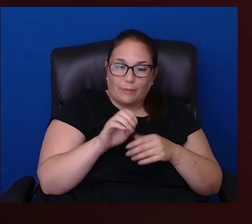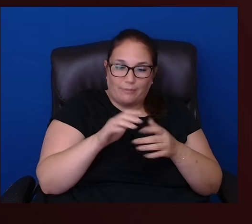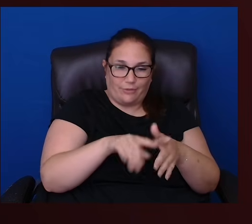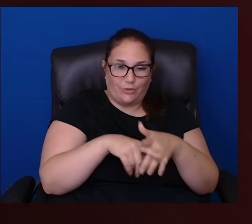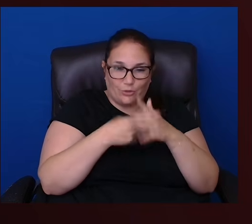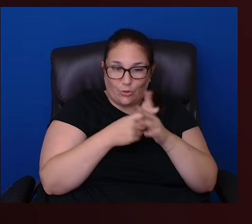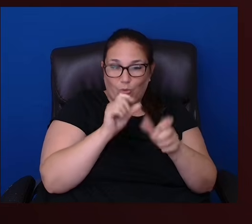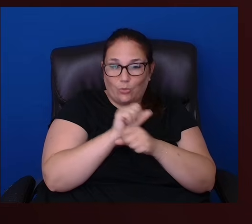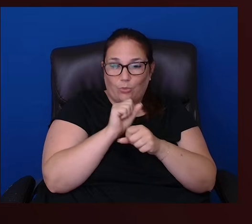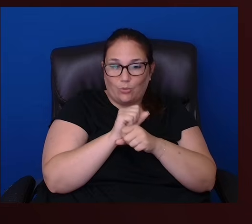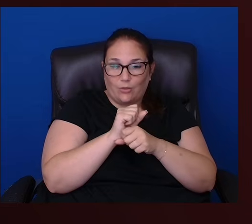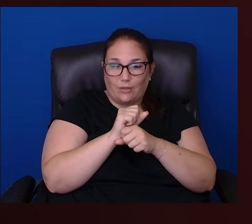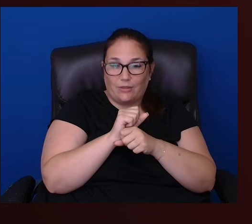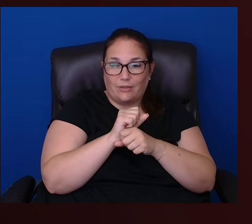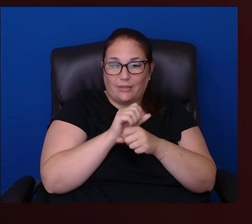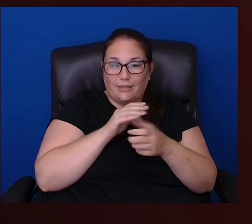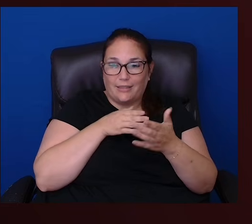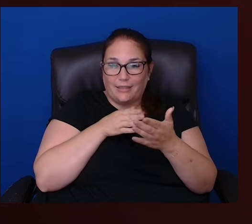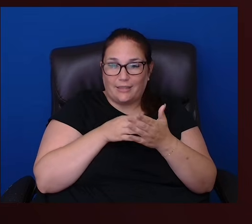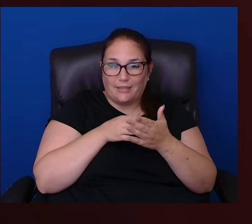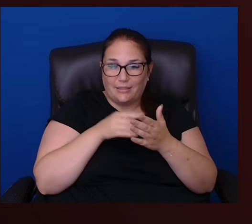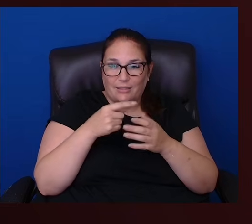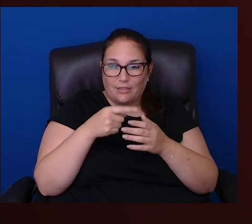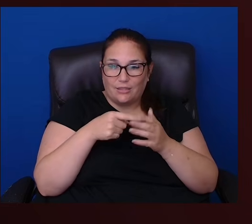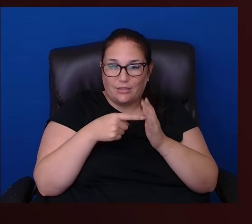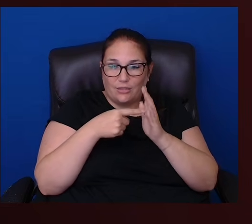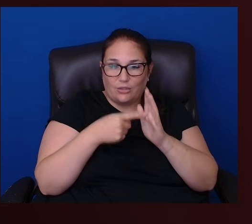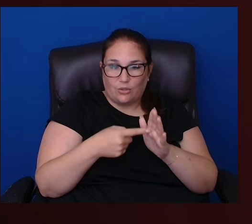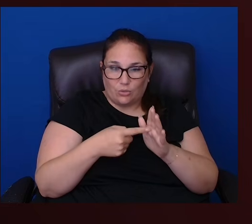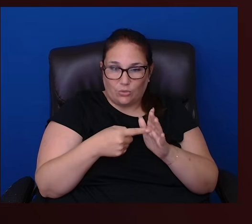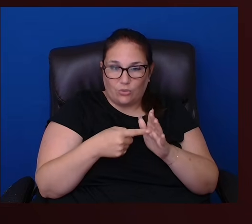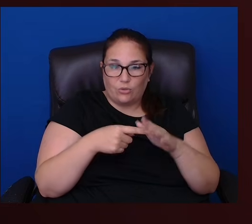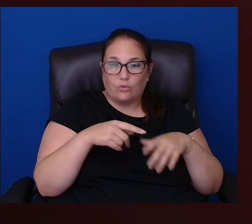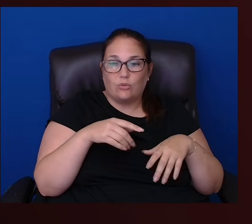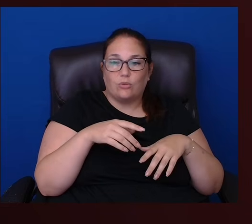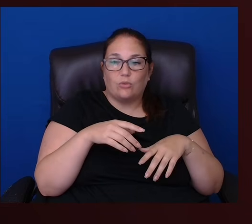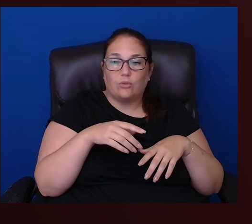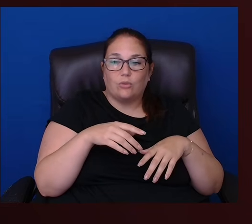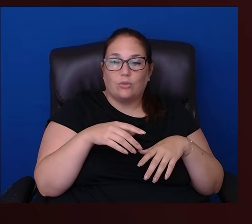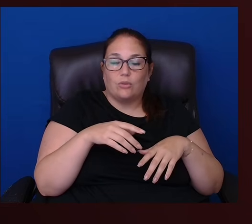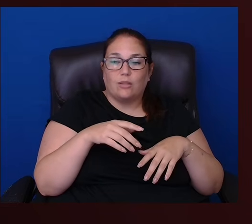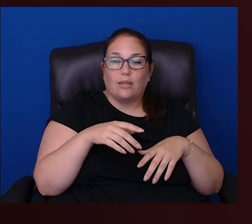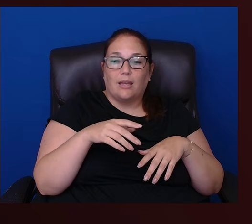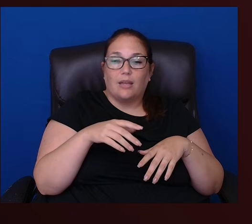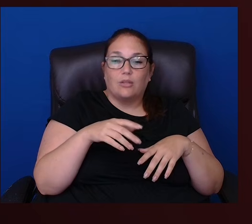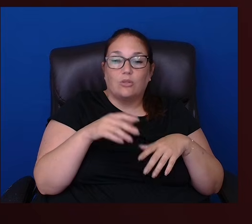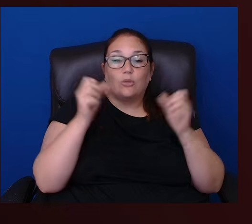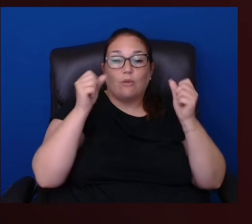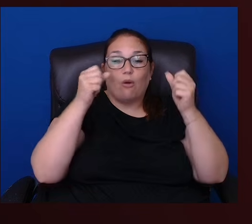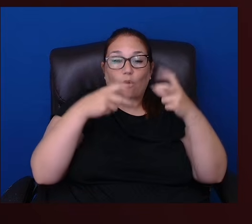like Ed showed you, that IChatClient. So, you write all this code, then you're ready for production. You've got a few options here.